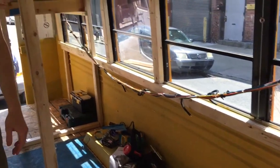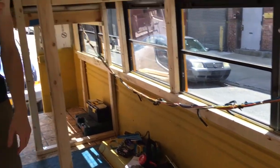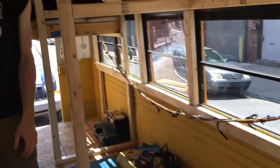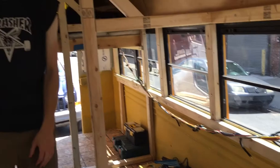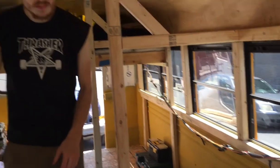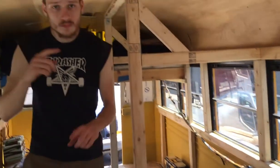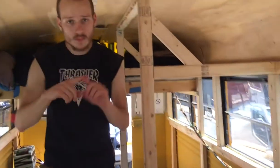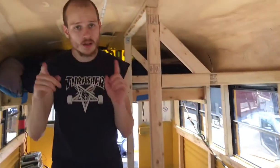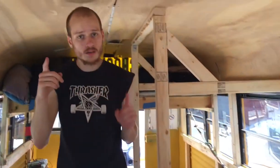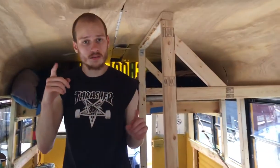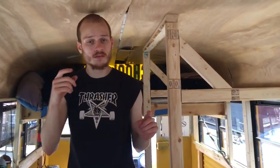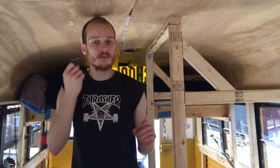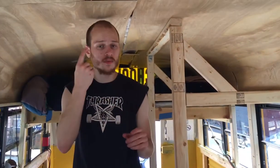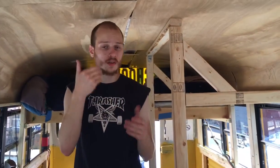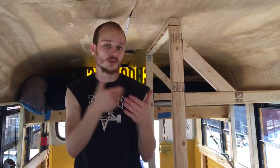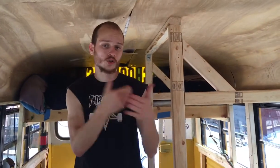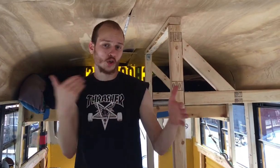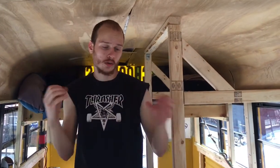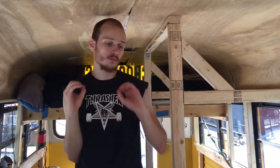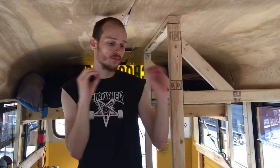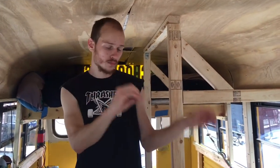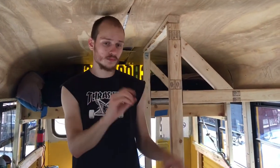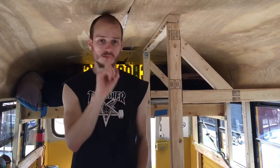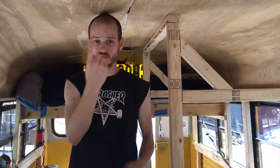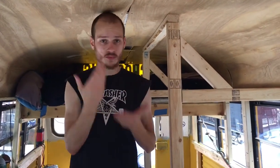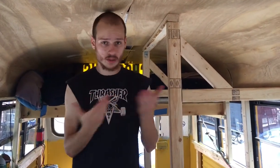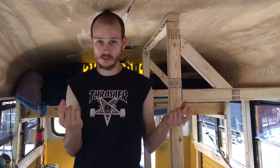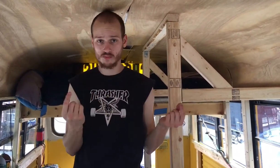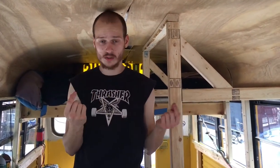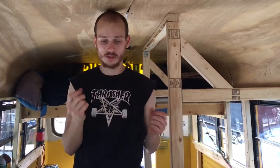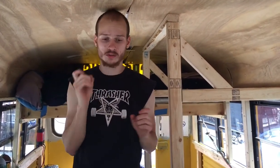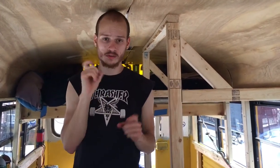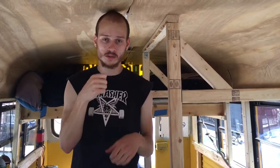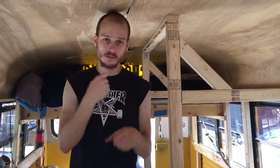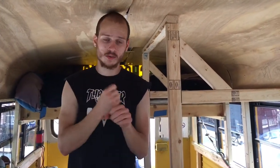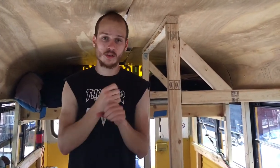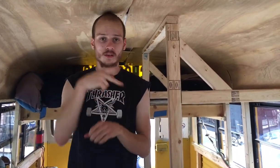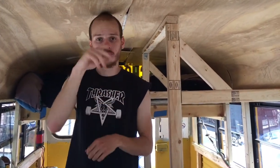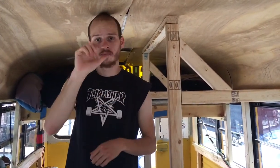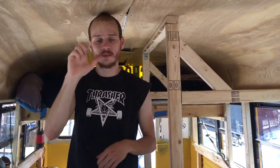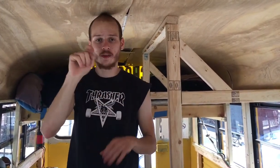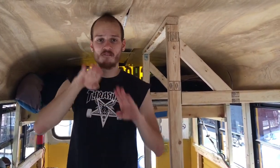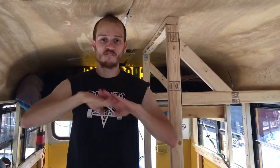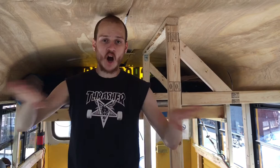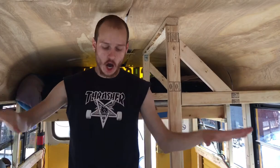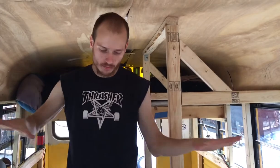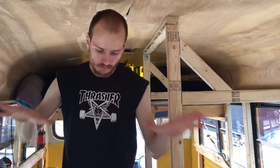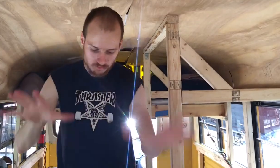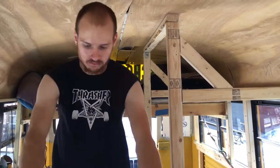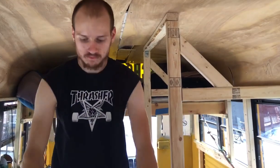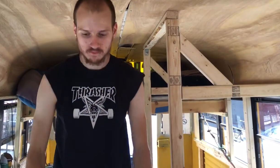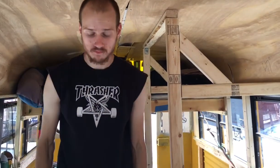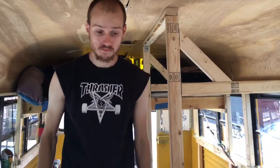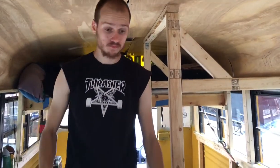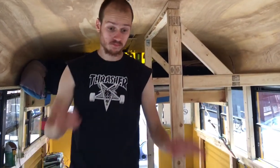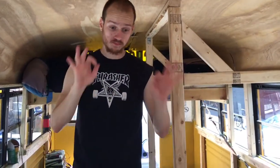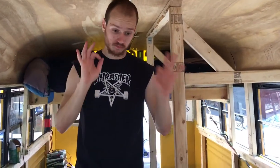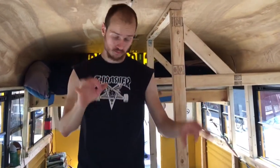But, understand before install there, first thing need to do is installing pallet wood on floor